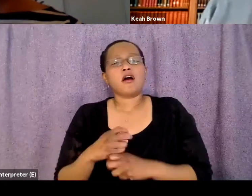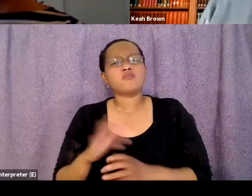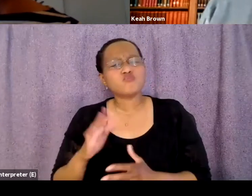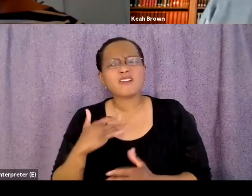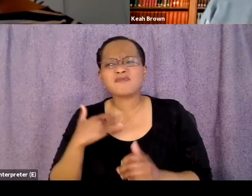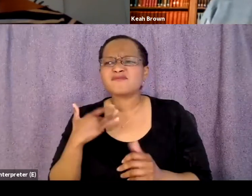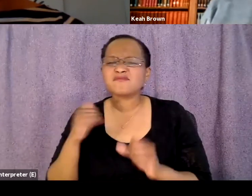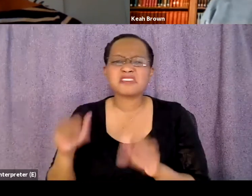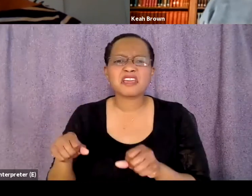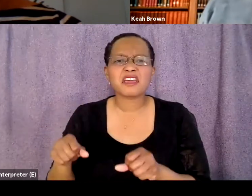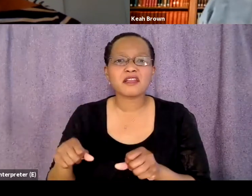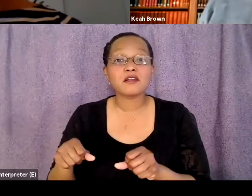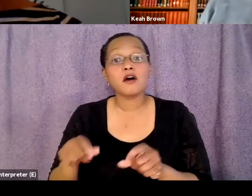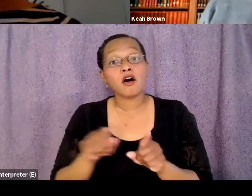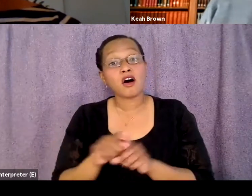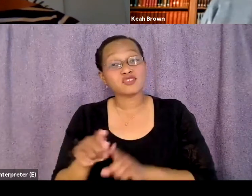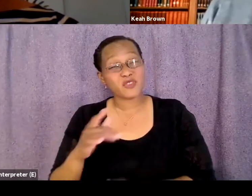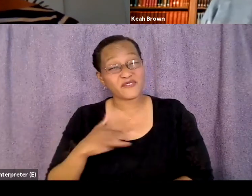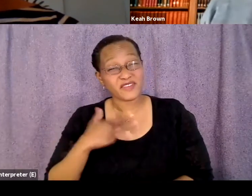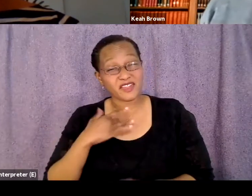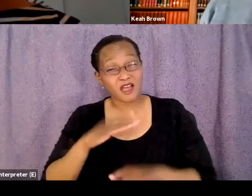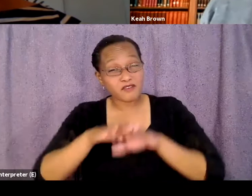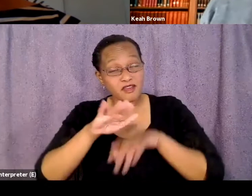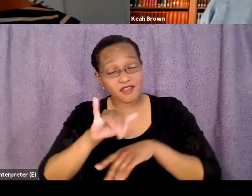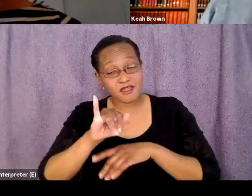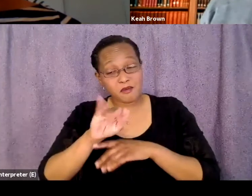Keah Brown: imposter syndrome, because you forget that you know.